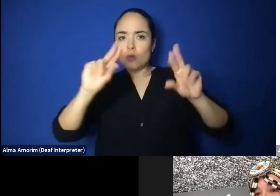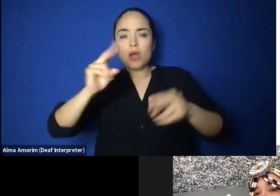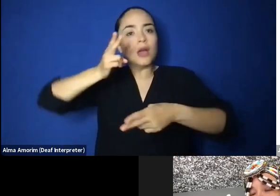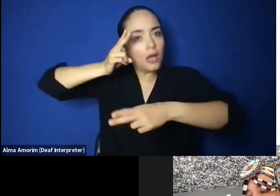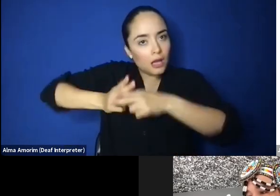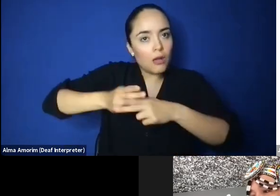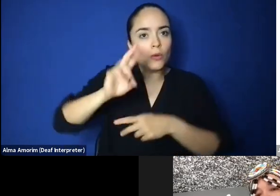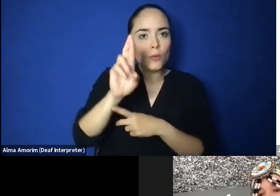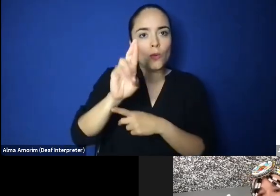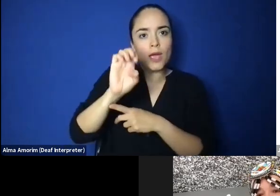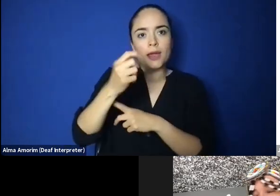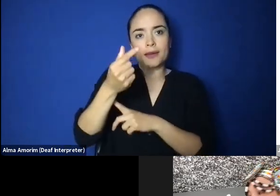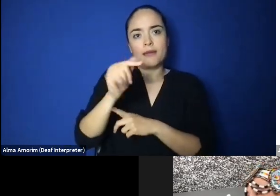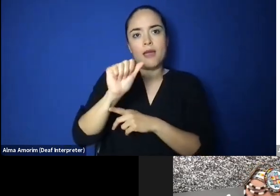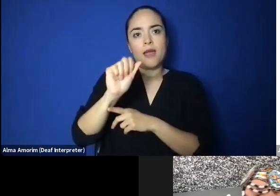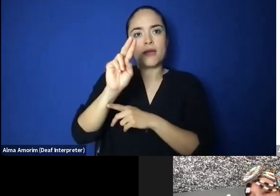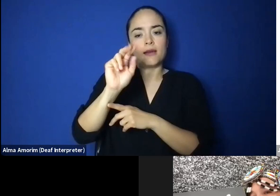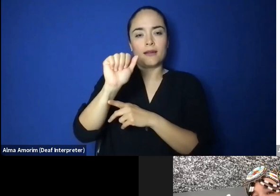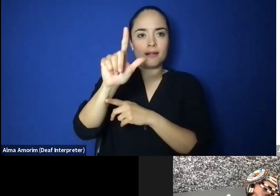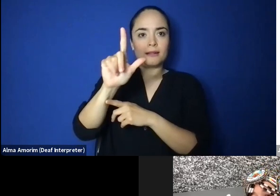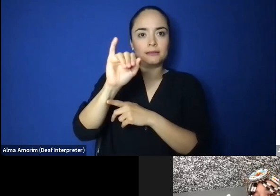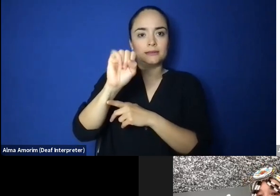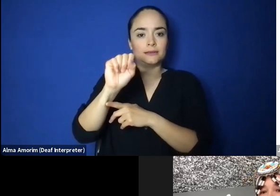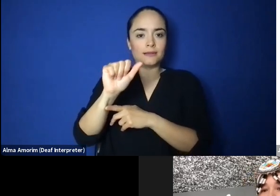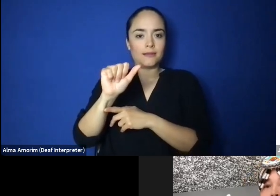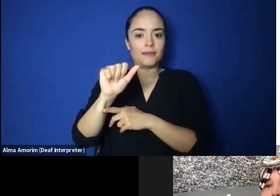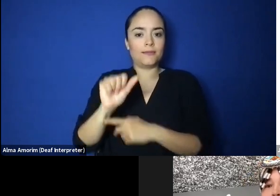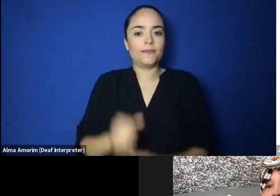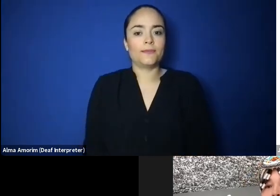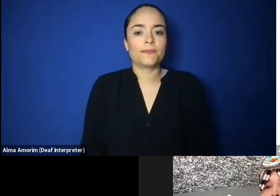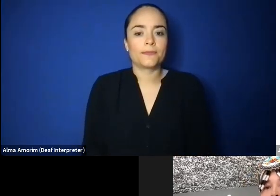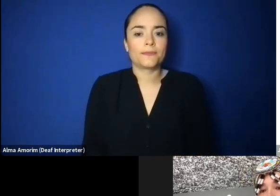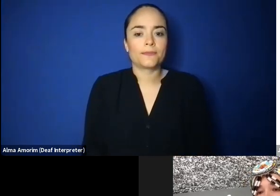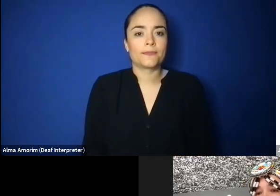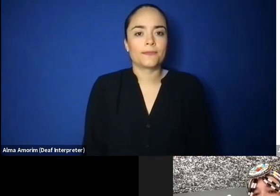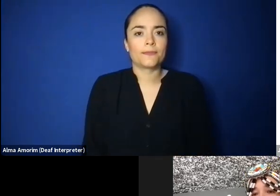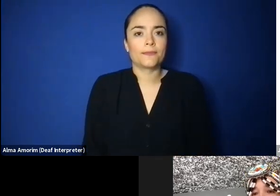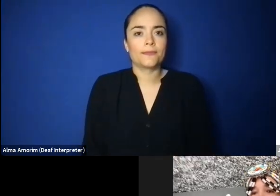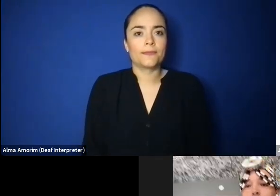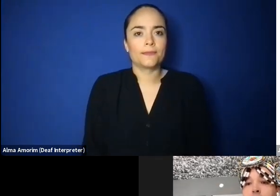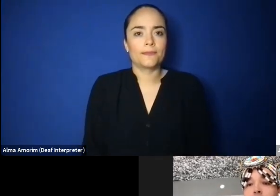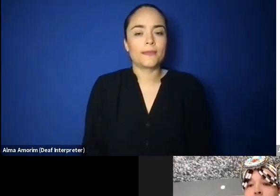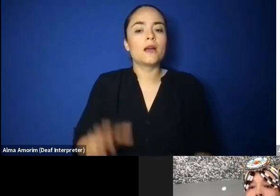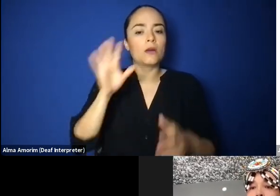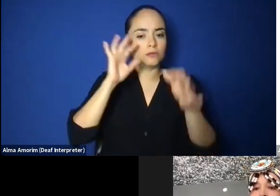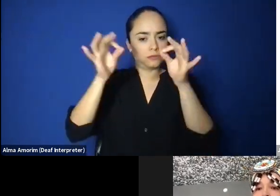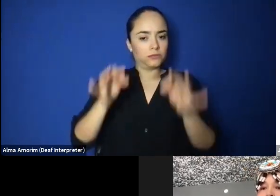Yeah. So you'll see with all the colorful outfit that I have, my beadwork, my grass outfit here,